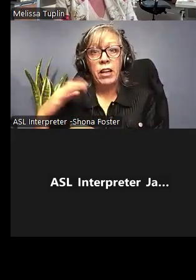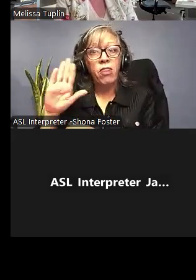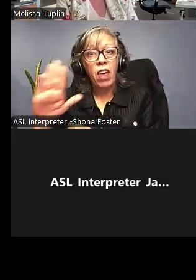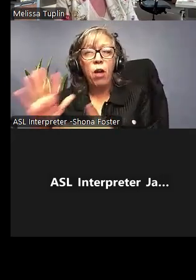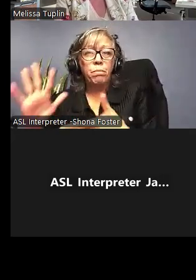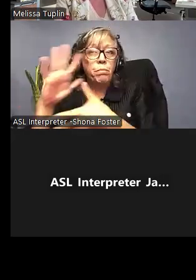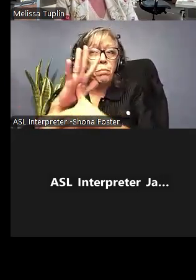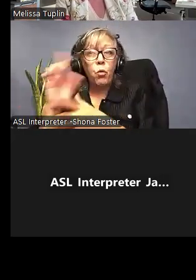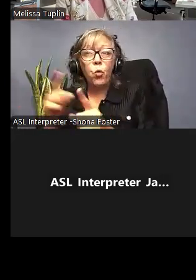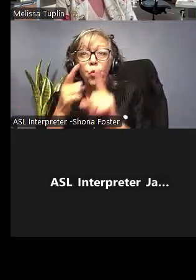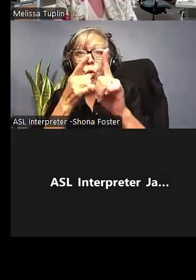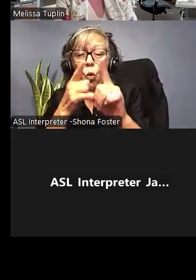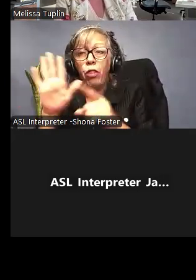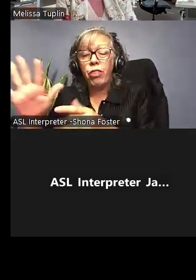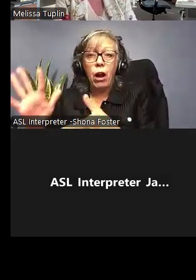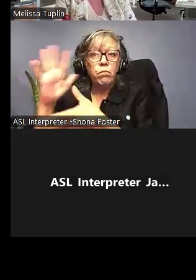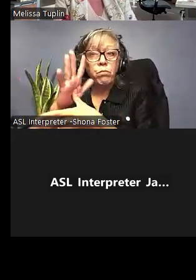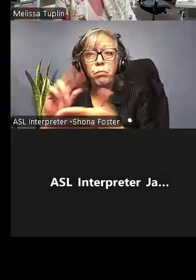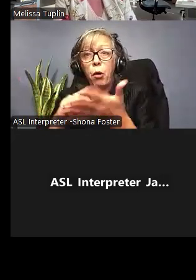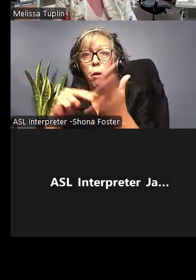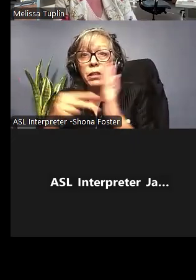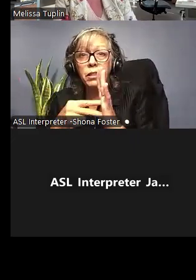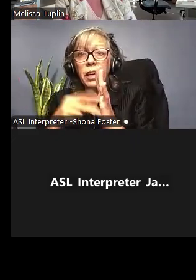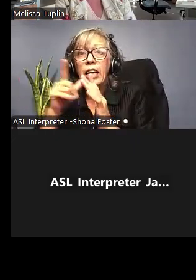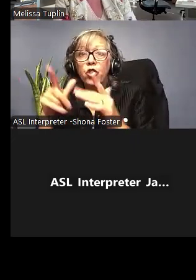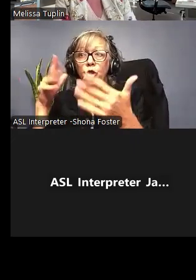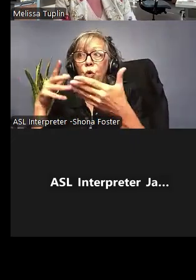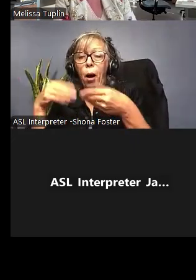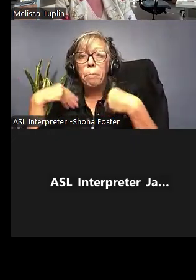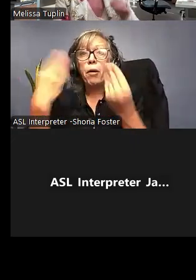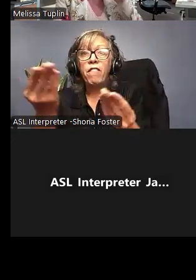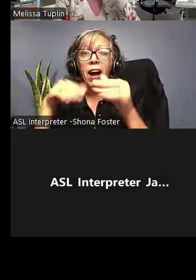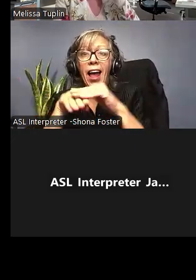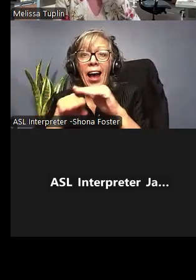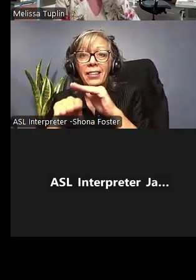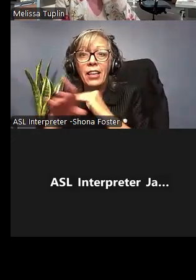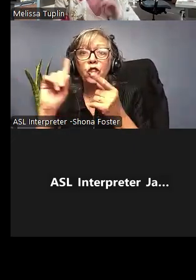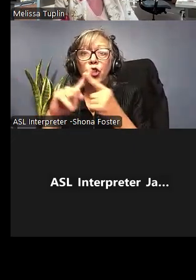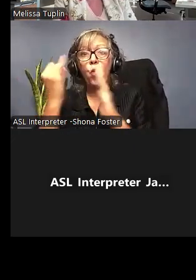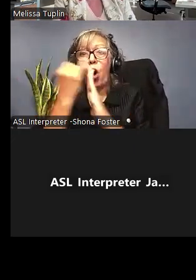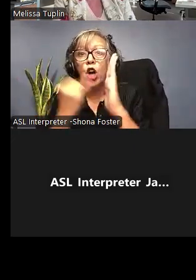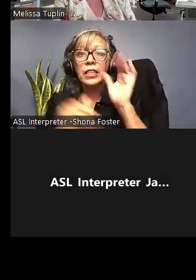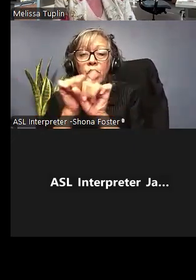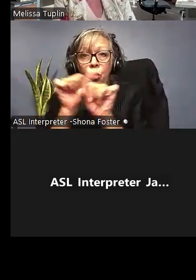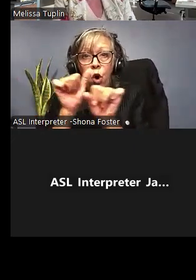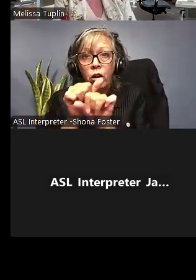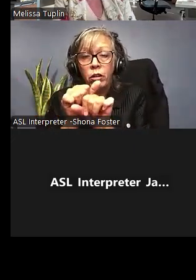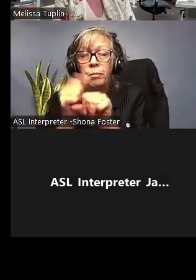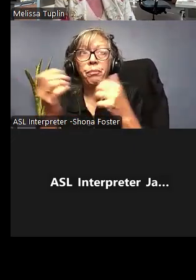create access to professional artistic work with artistic mandates that may include the creation,